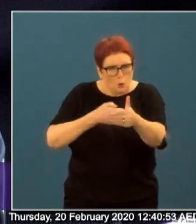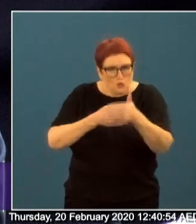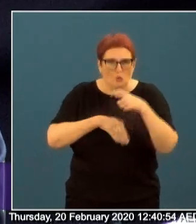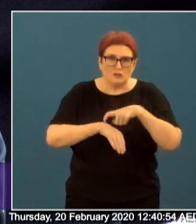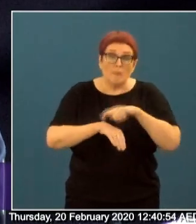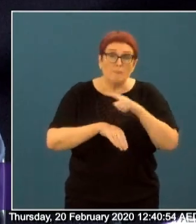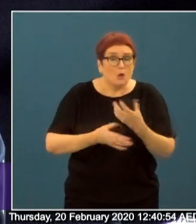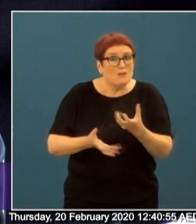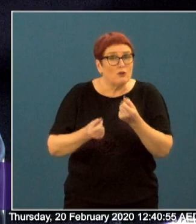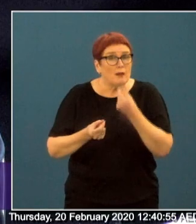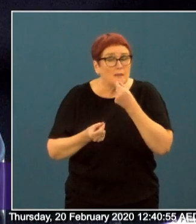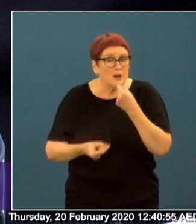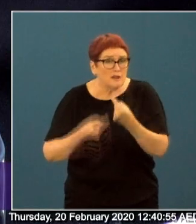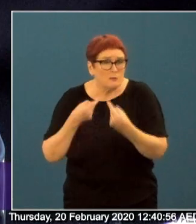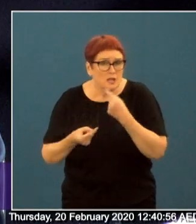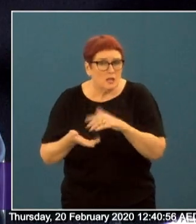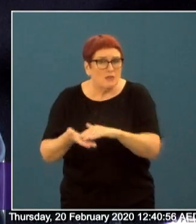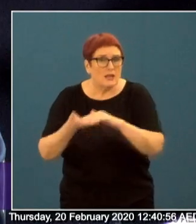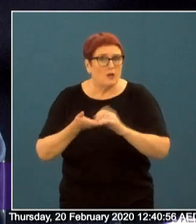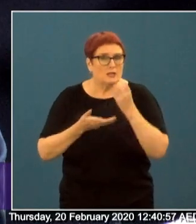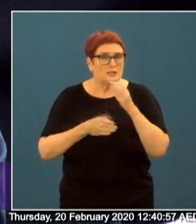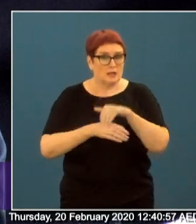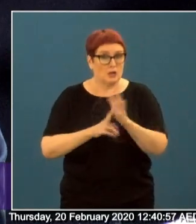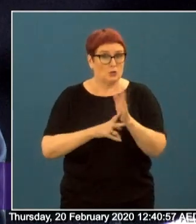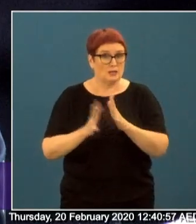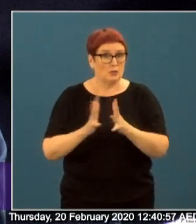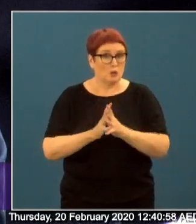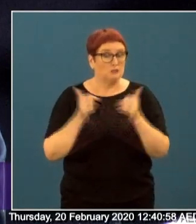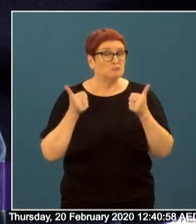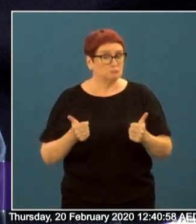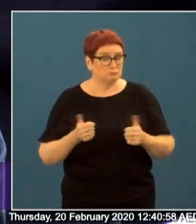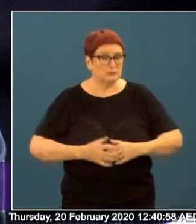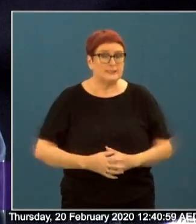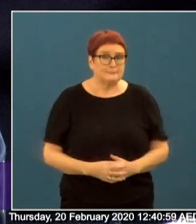that helps us understand the issue in New South Wales. An illustration of how difficult that is —